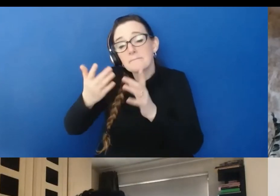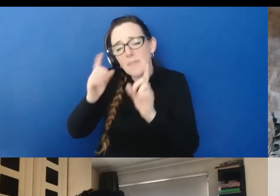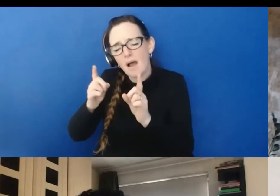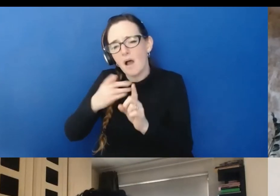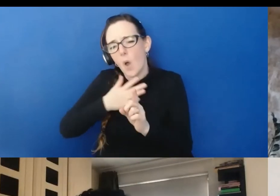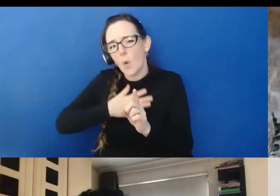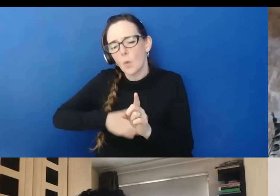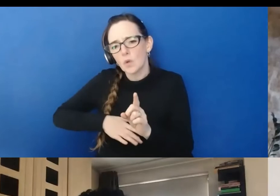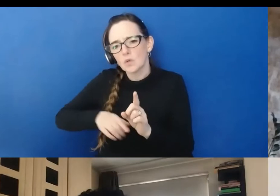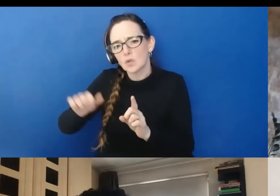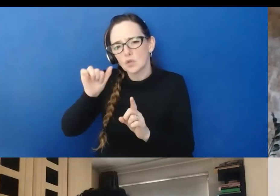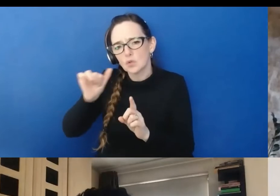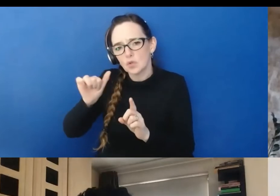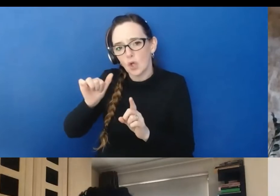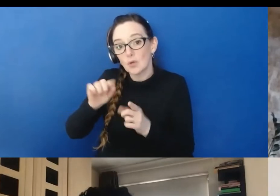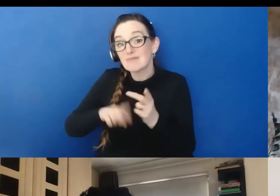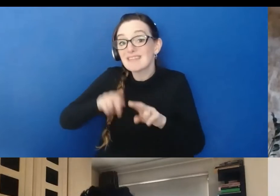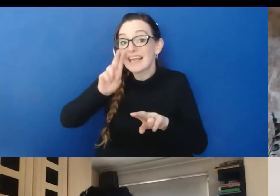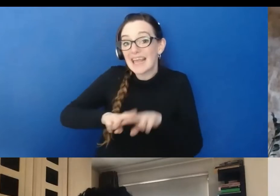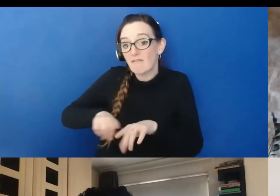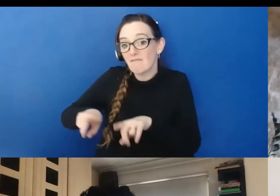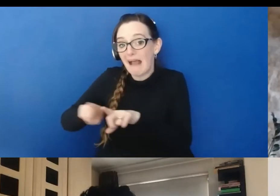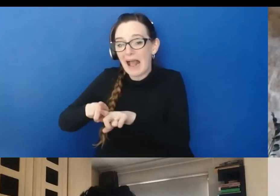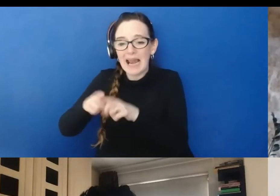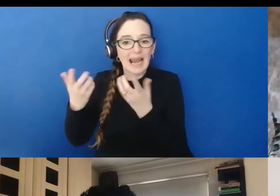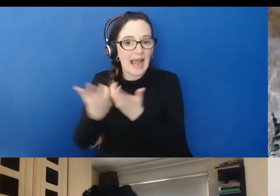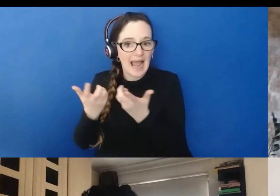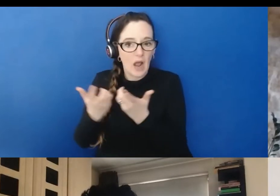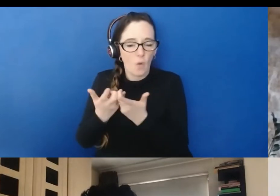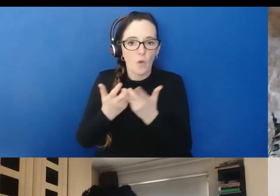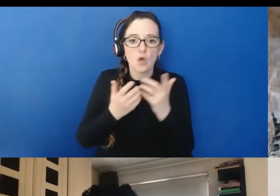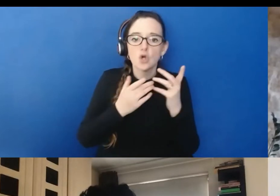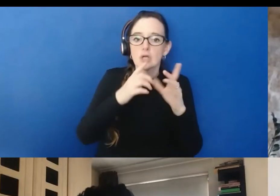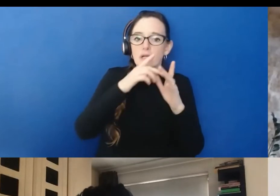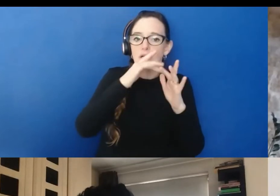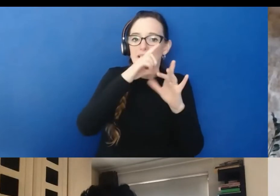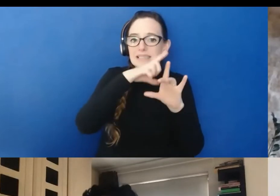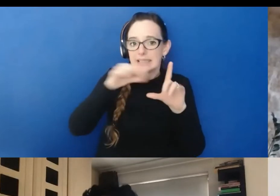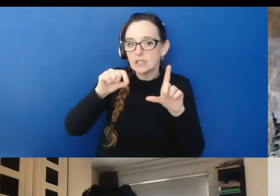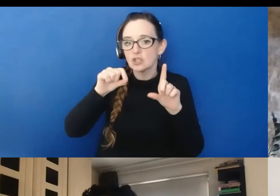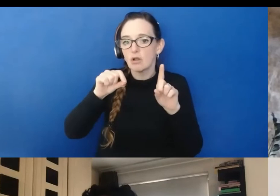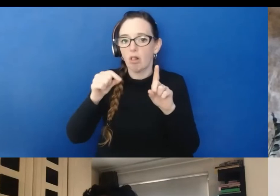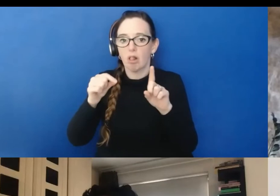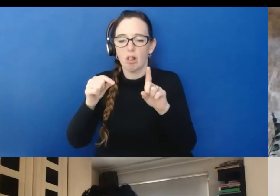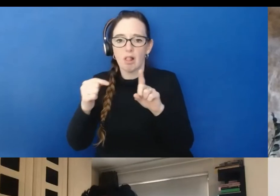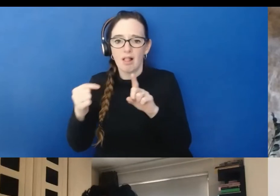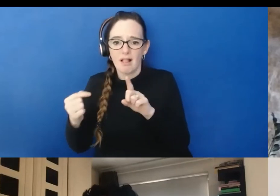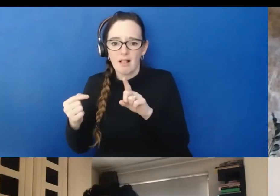whether and how the digital has addressed access and issues around inclusion. And what have been the challenges and the